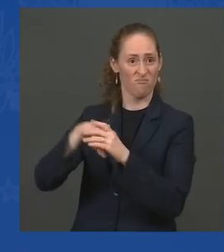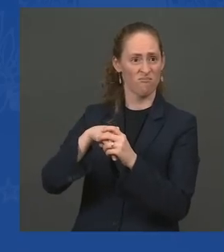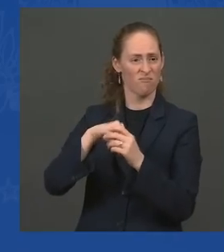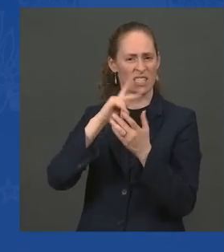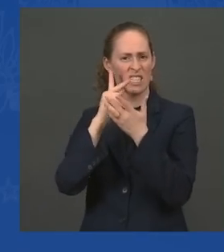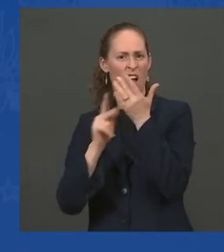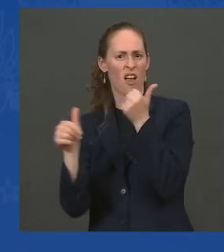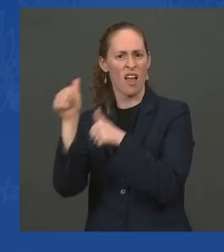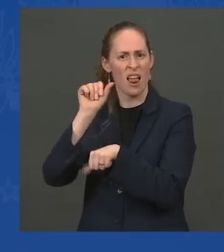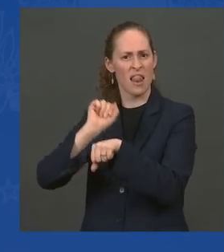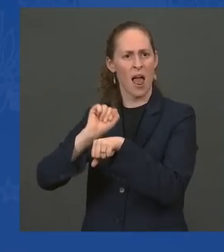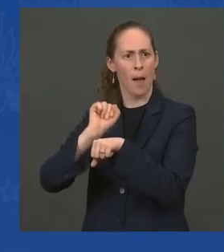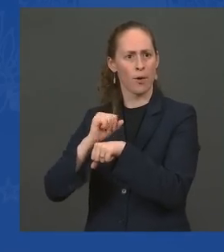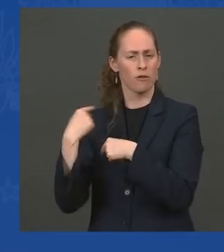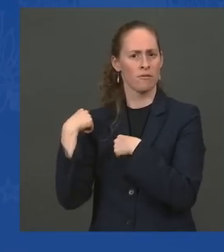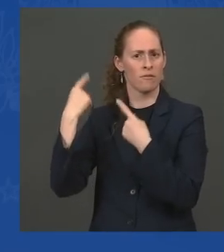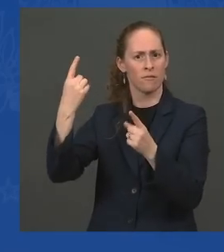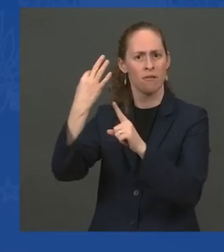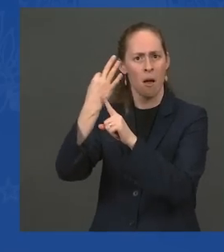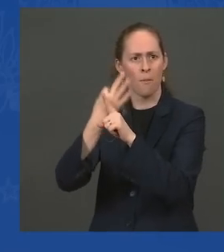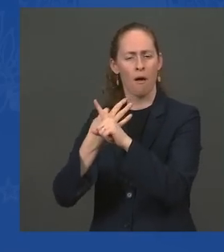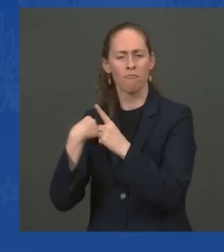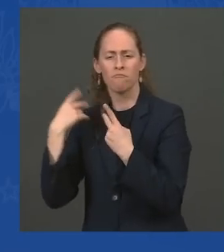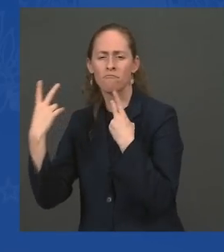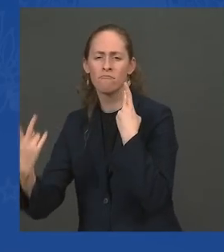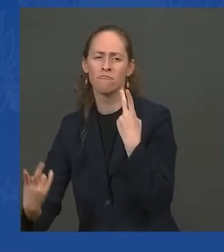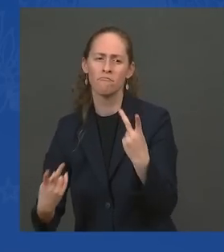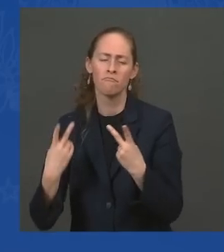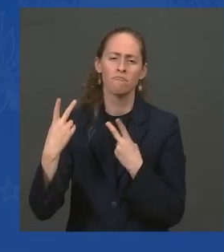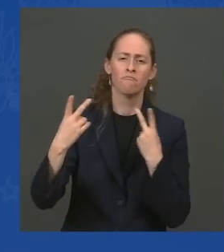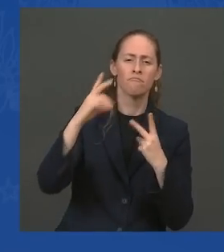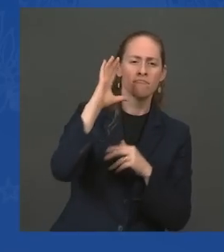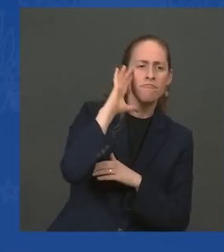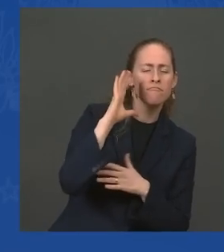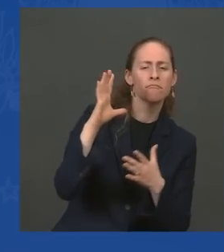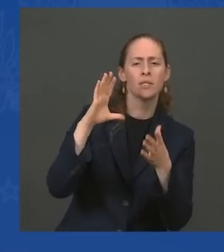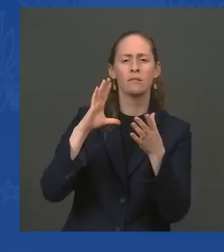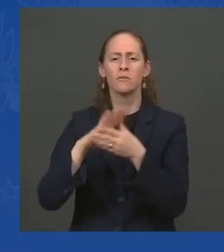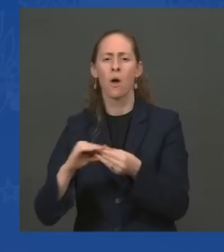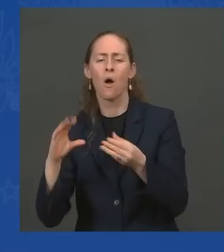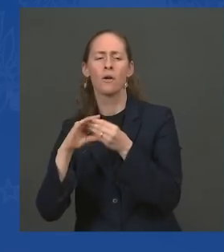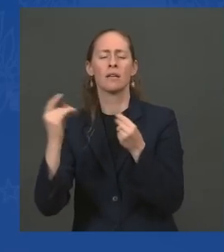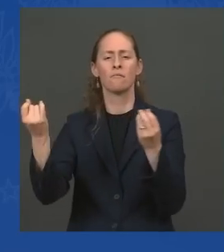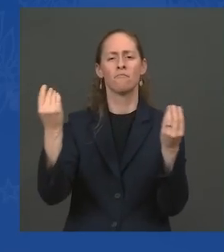and listening to American workers about what they need. What they talk about are good paying jobs,